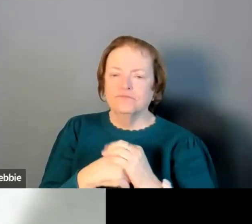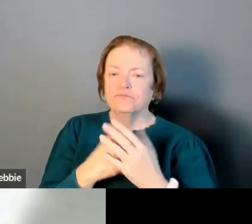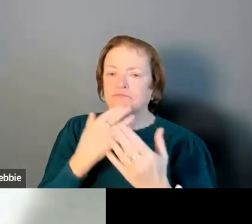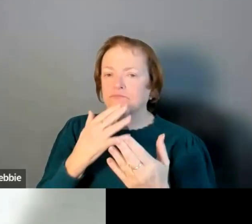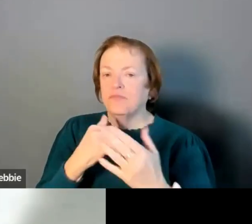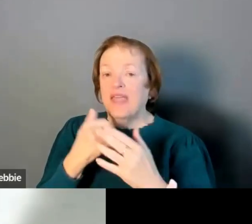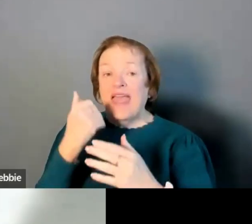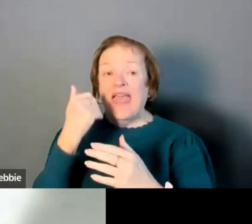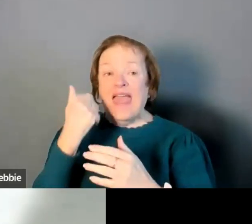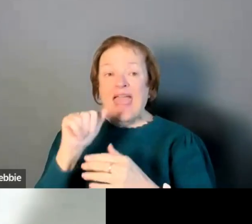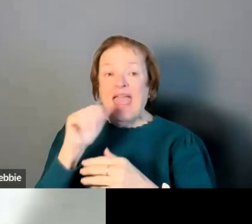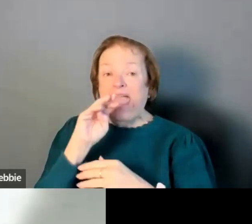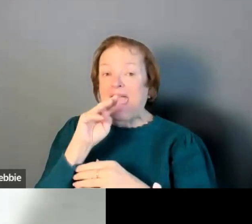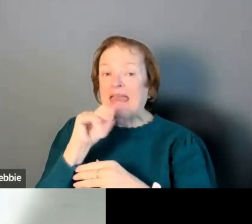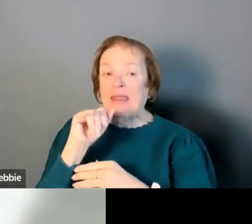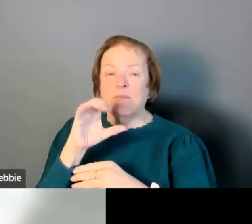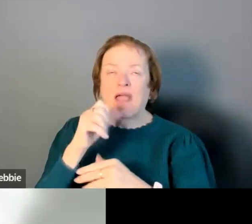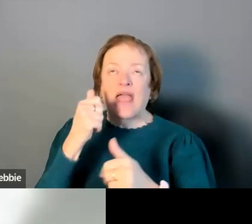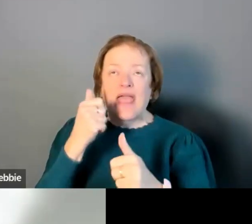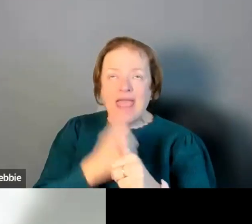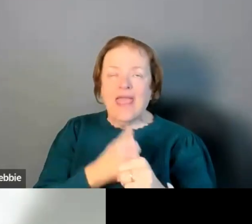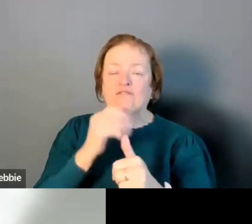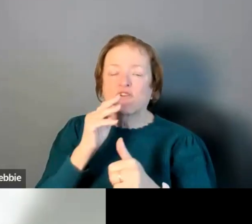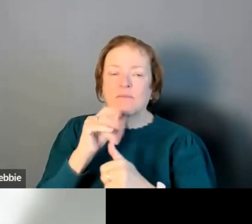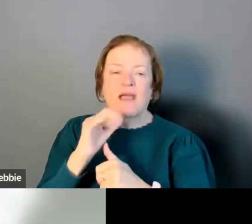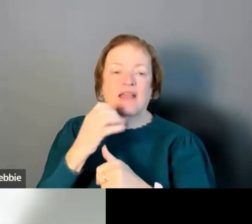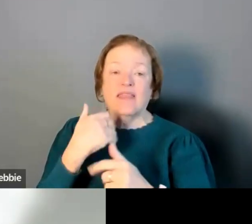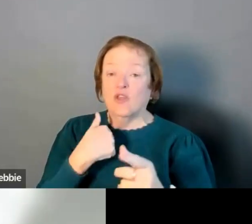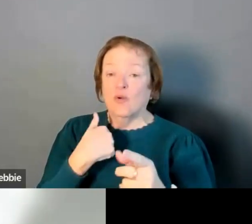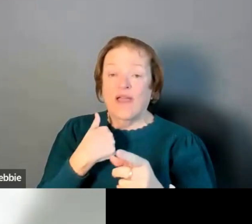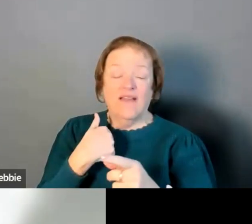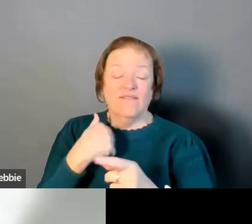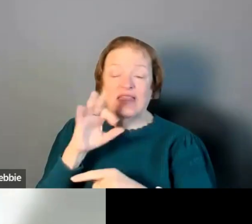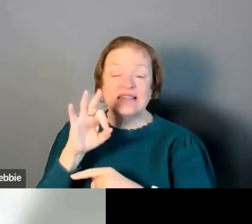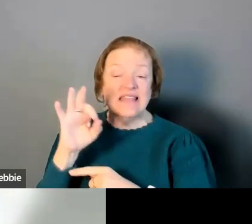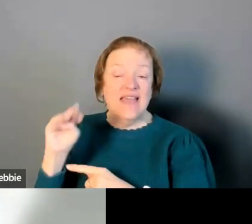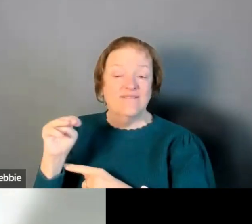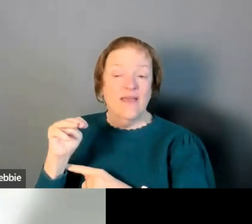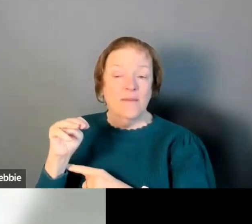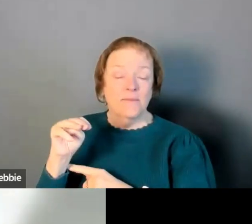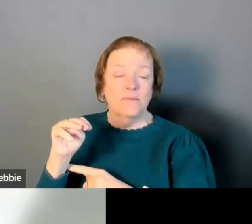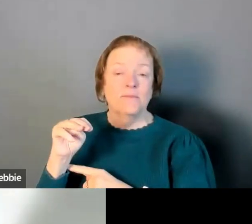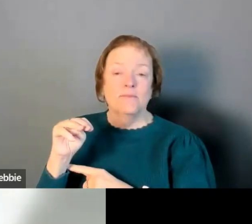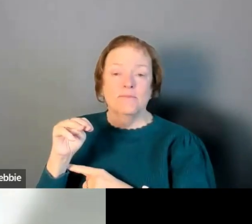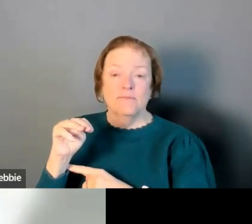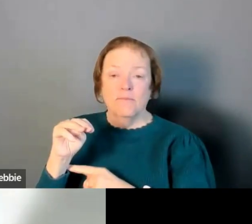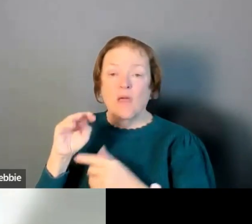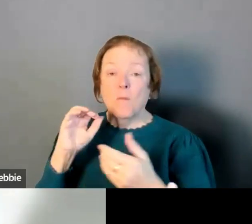I'd say that with every mic. Any mic you have that's an FM mic, partner mic, make sure you have it on the power off.